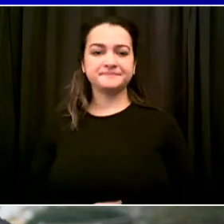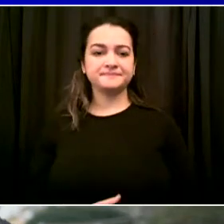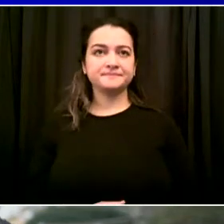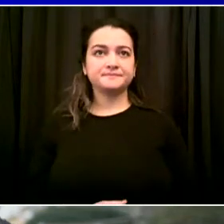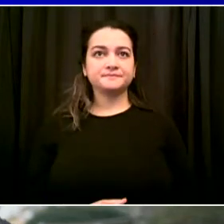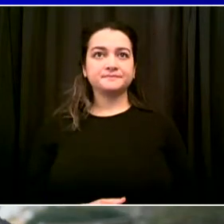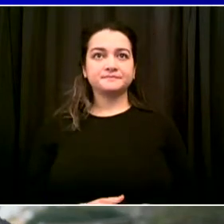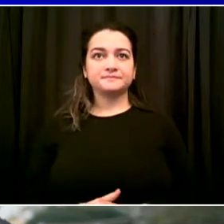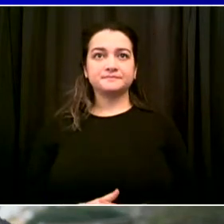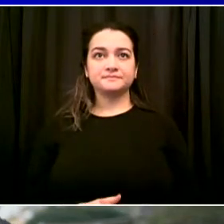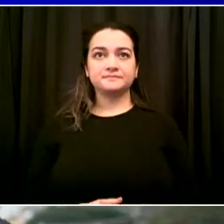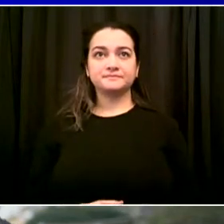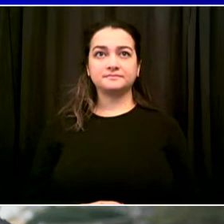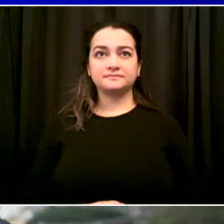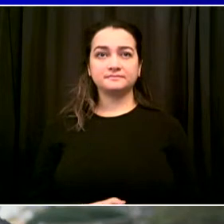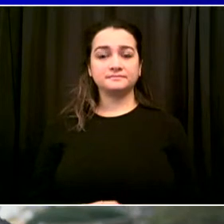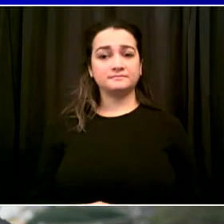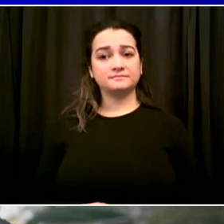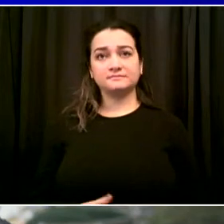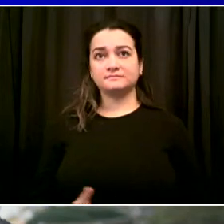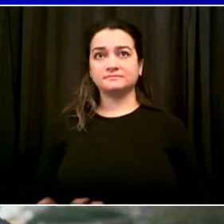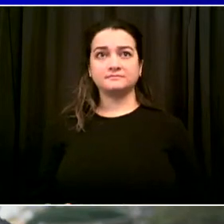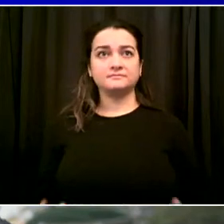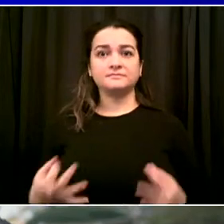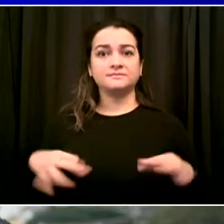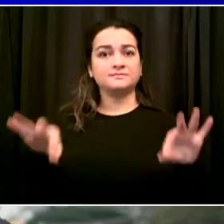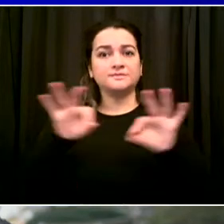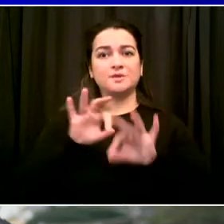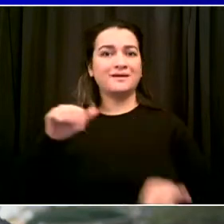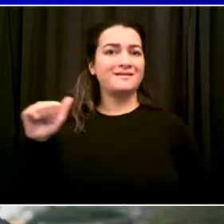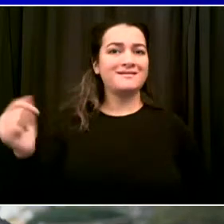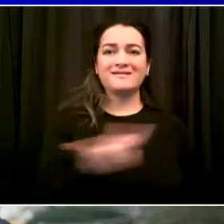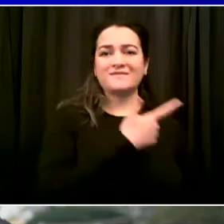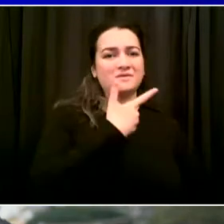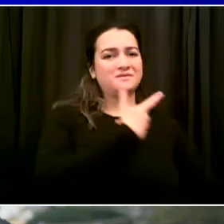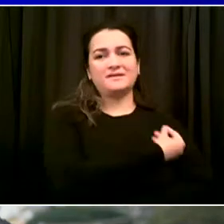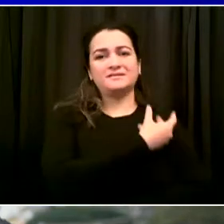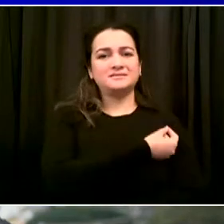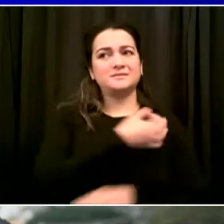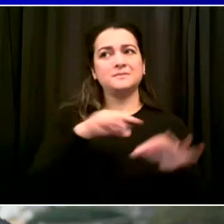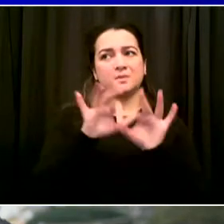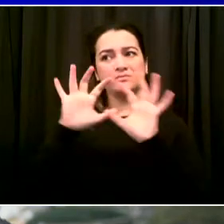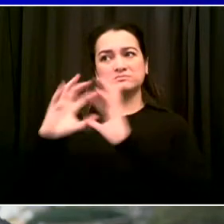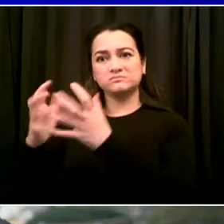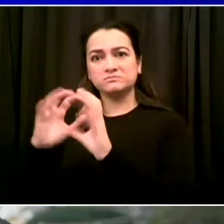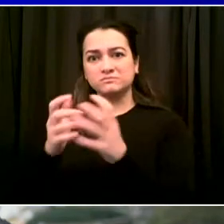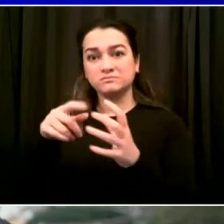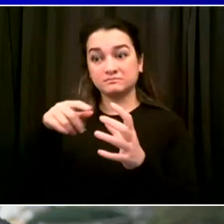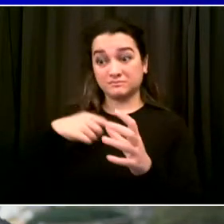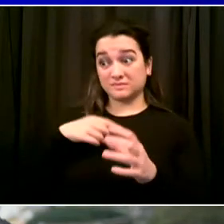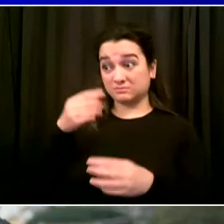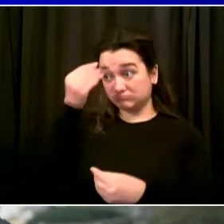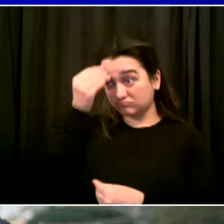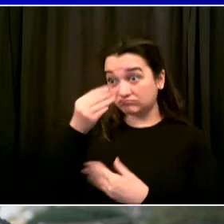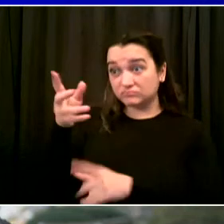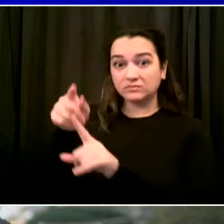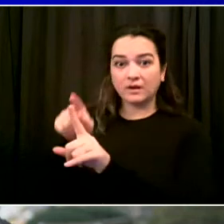HESITANCY, OVERCOMING IT, REALLY, FAITH LELEADERERS ARE S OF THE MOST PPOWERFUL LEADERS I THIS EFFORT, I SAID TO THEM, WE